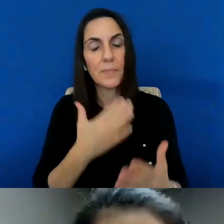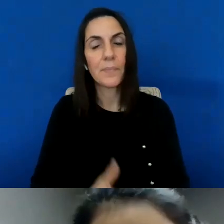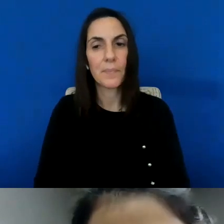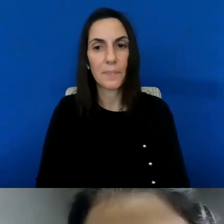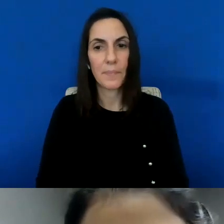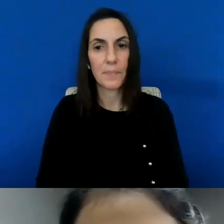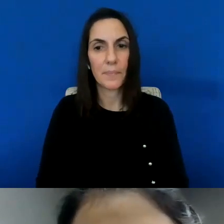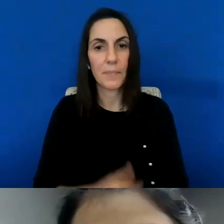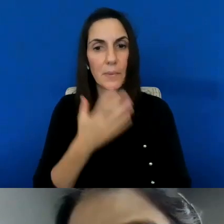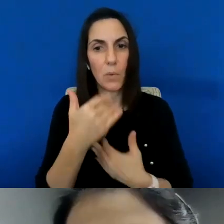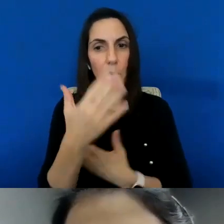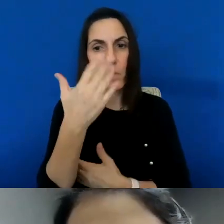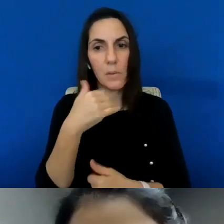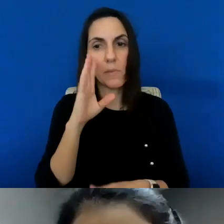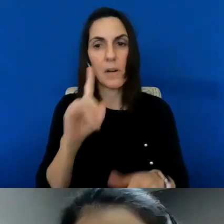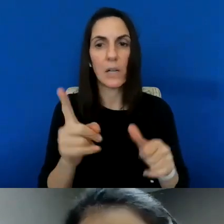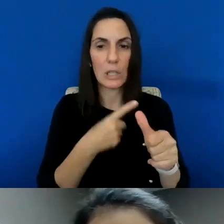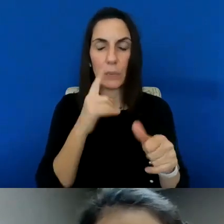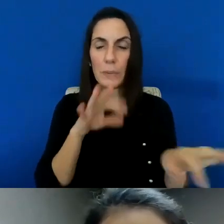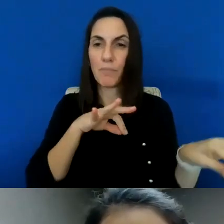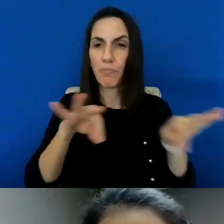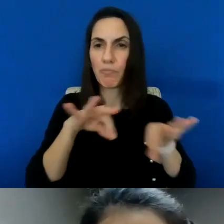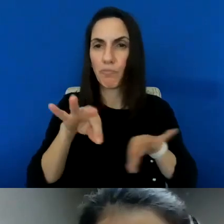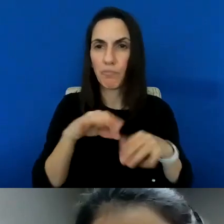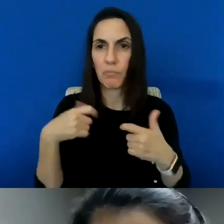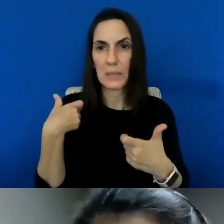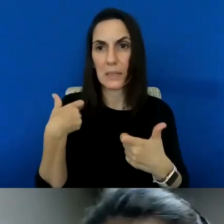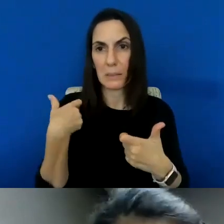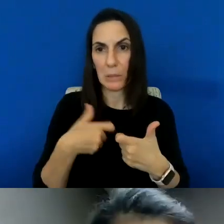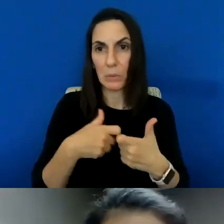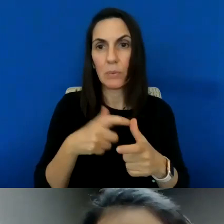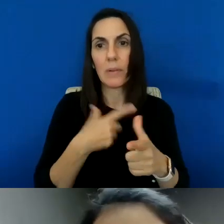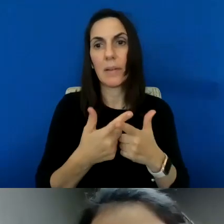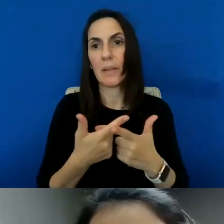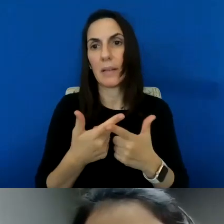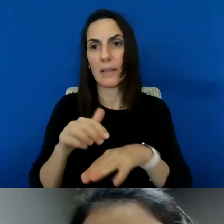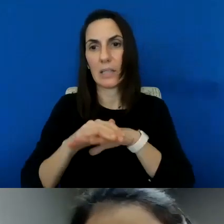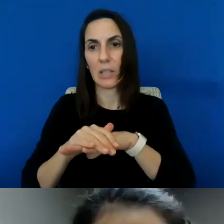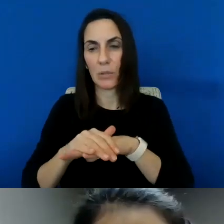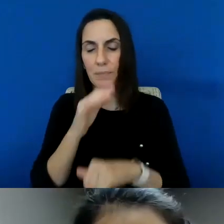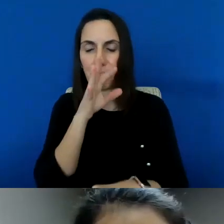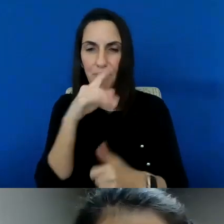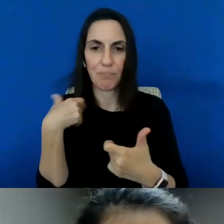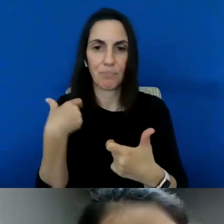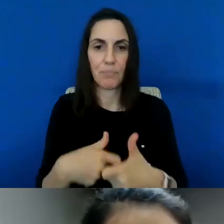I will first give these instructions in Spanish and then in English. 11:03:43 When is the Sas. Instruction? Is pretty made on Hispanyol?